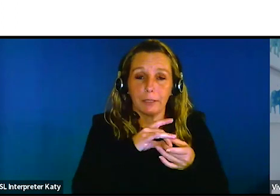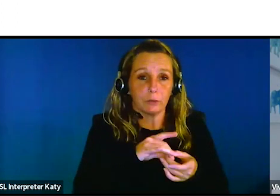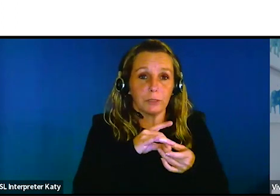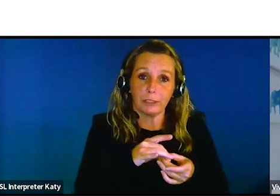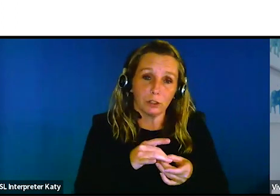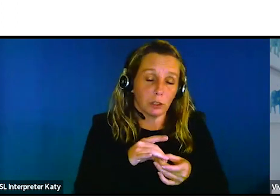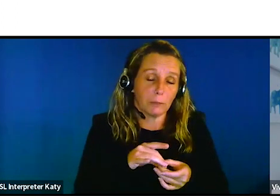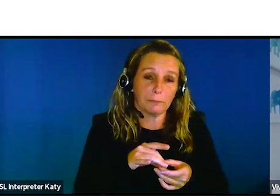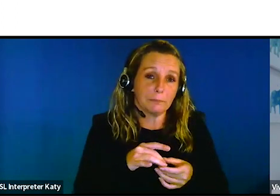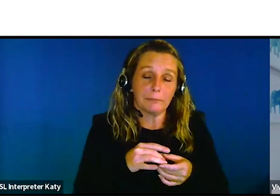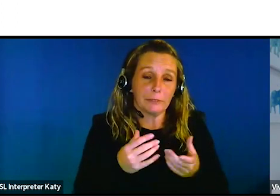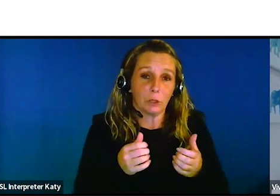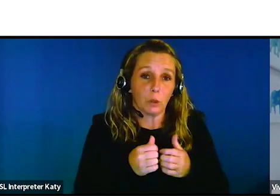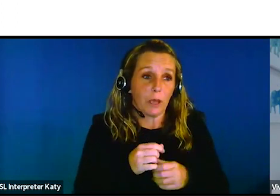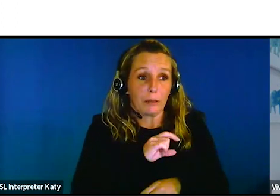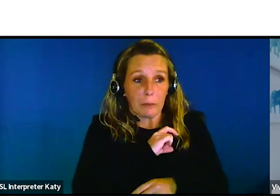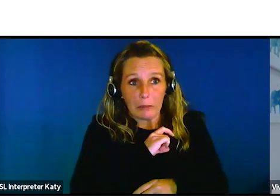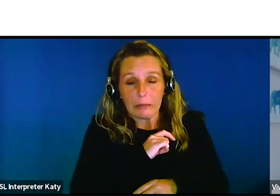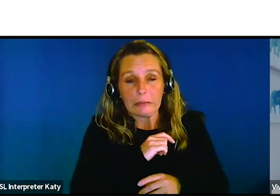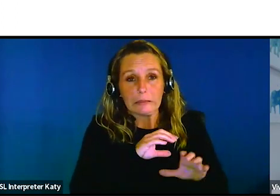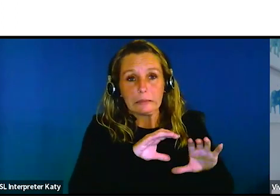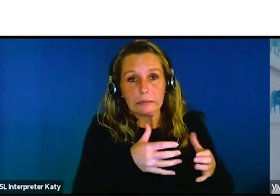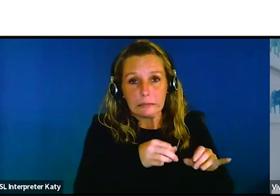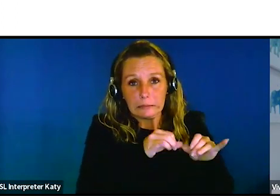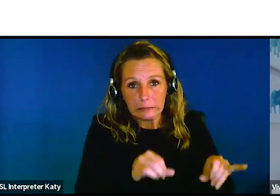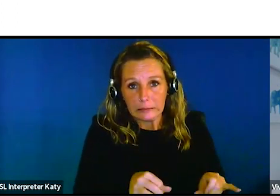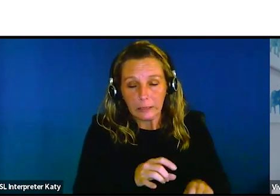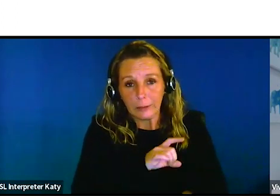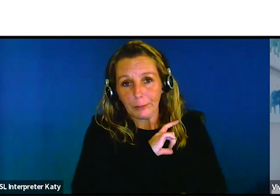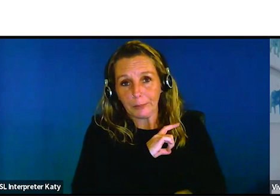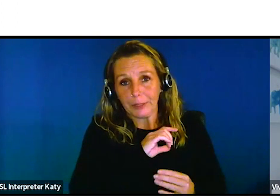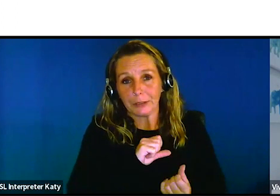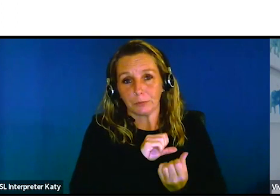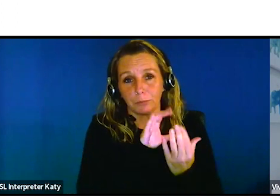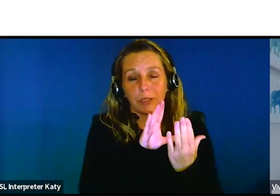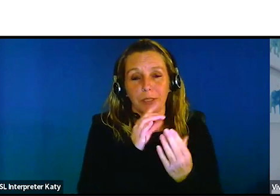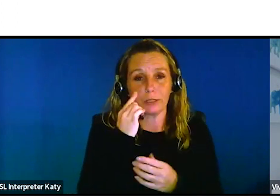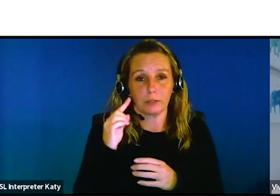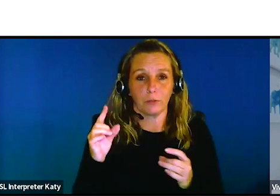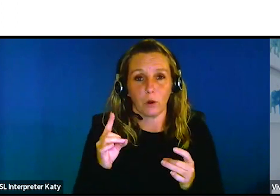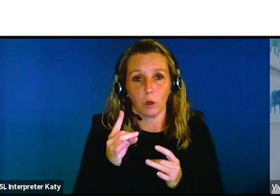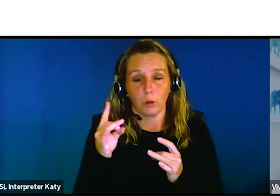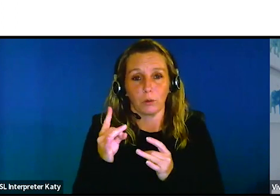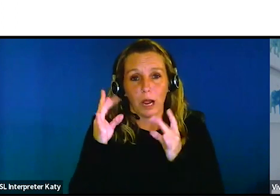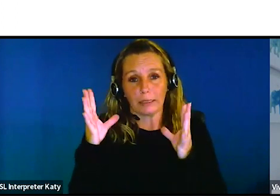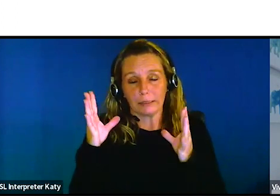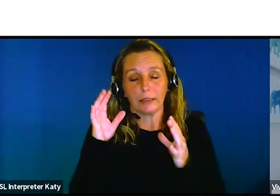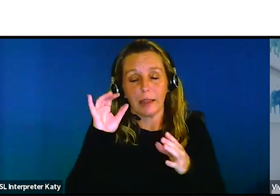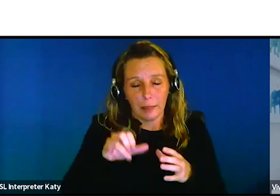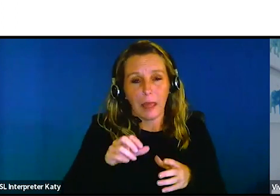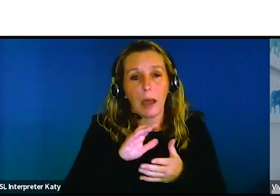And so the police presence for crisis becomes problematic.